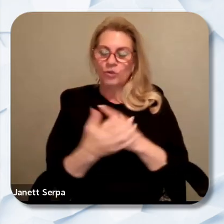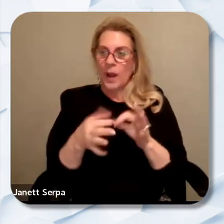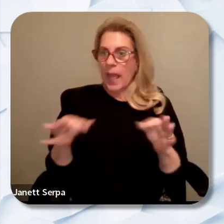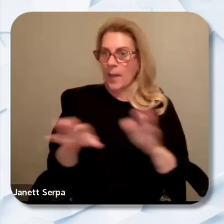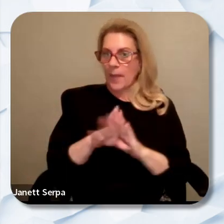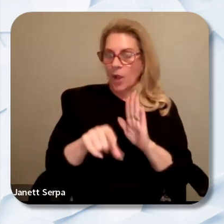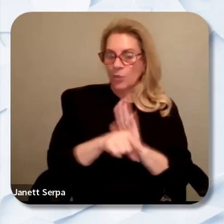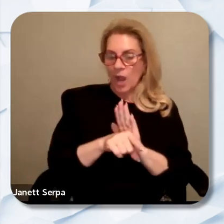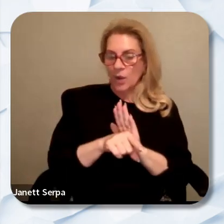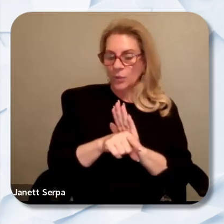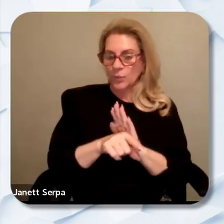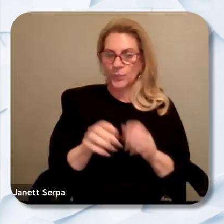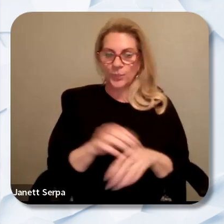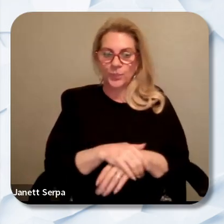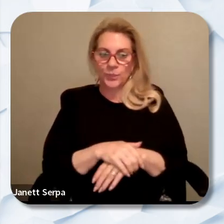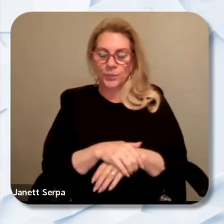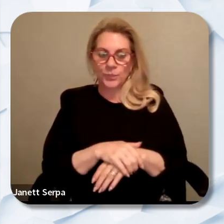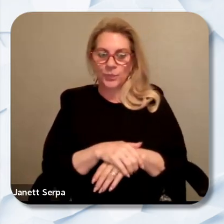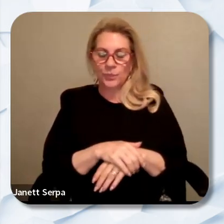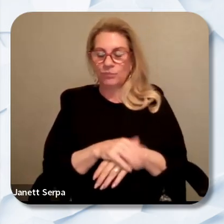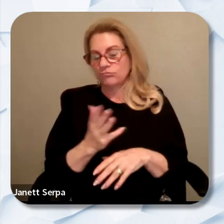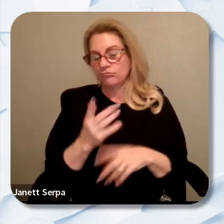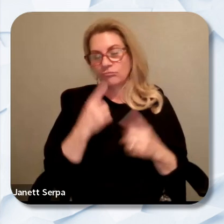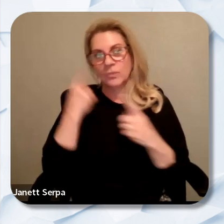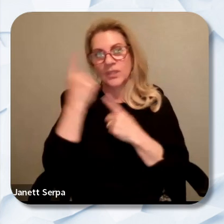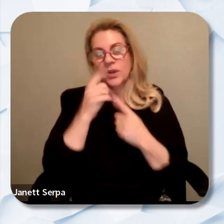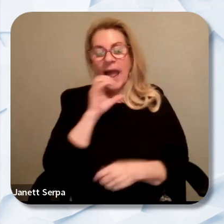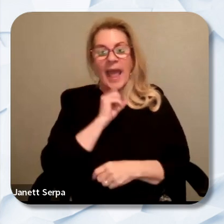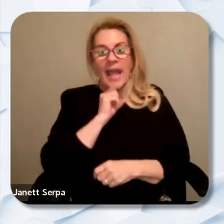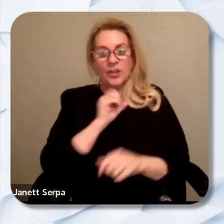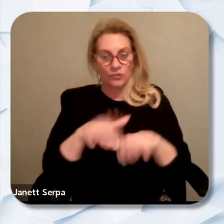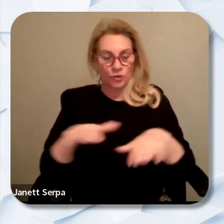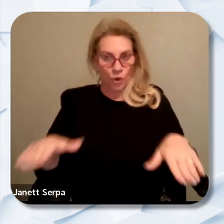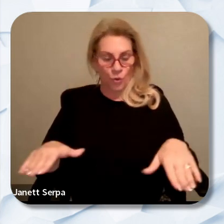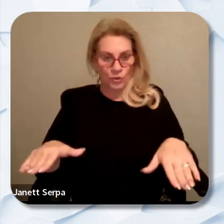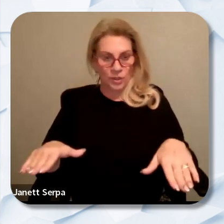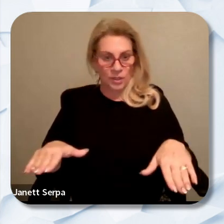represented in the setting. It considers ages of the children in the setting including mixed age